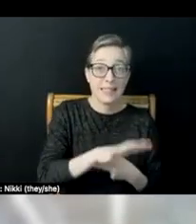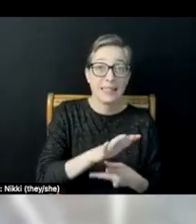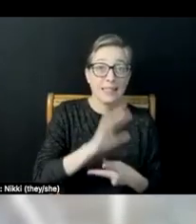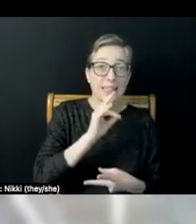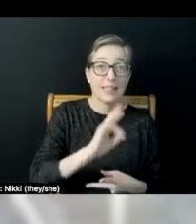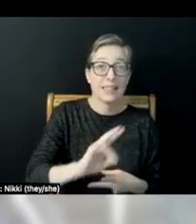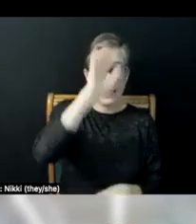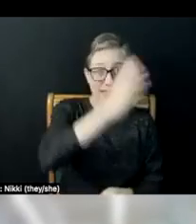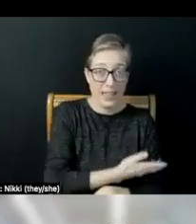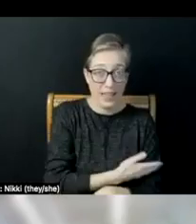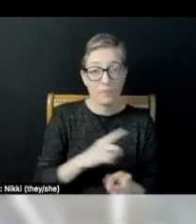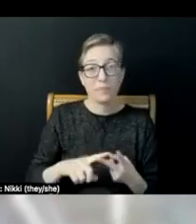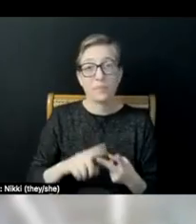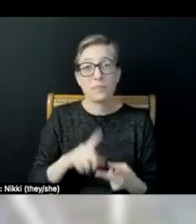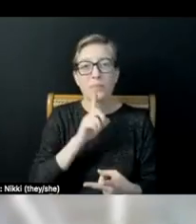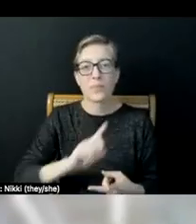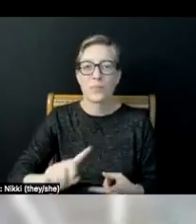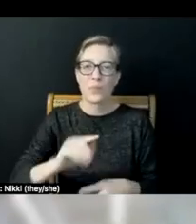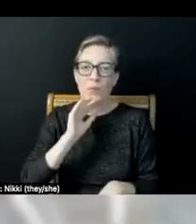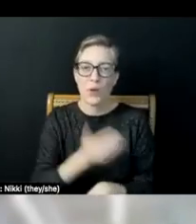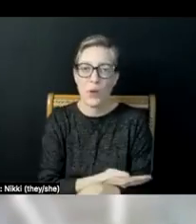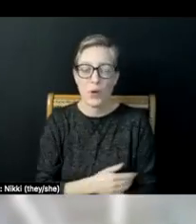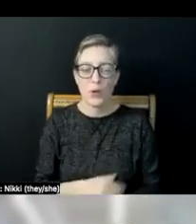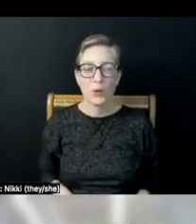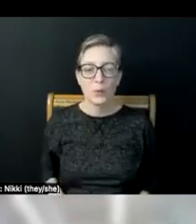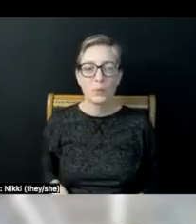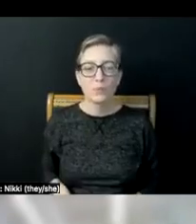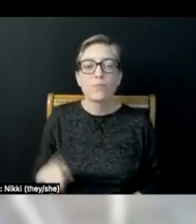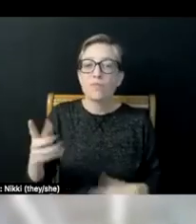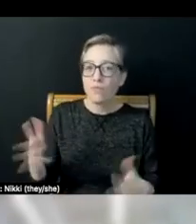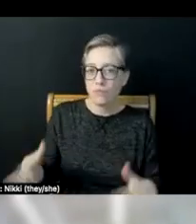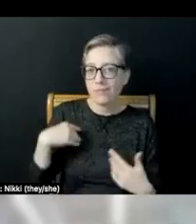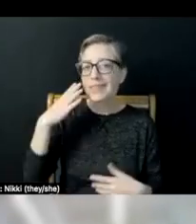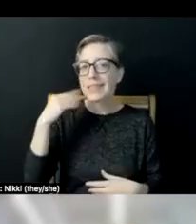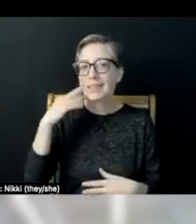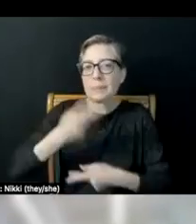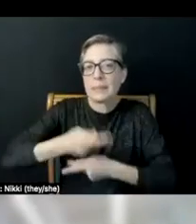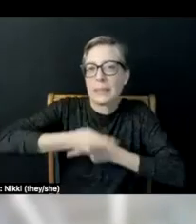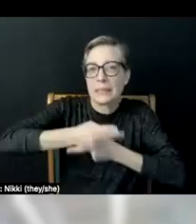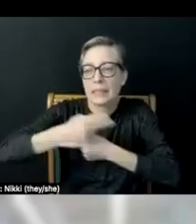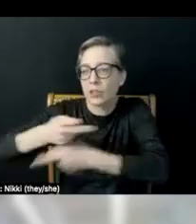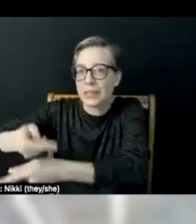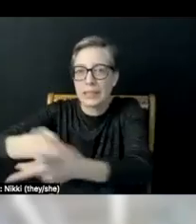early childhood education and experience as a caregiver for others with disabilities.